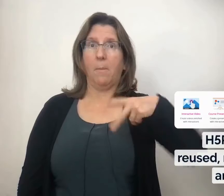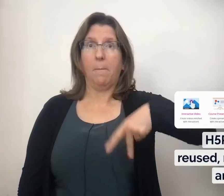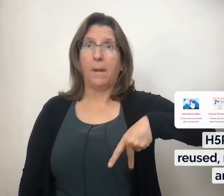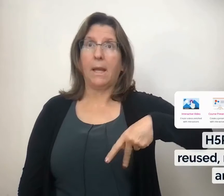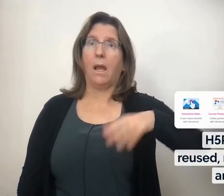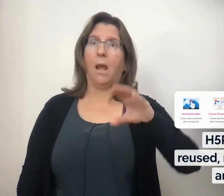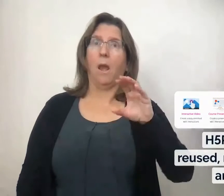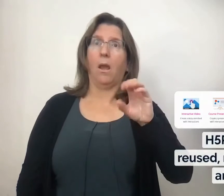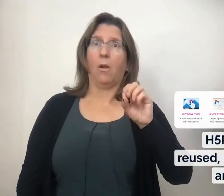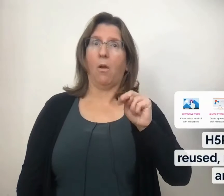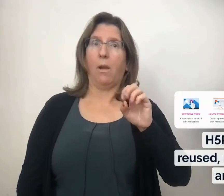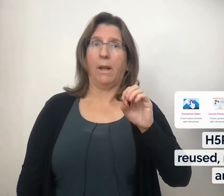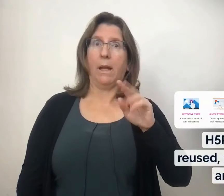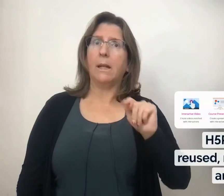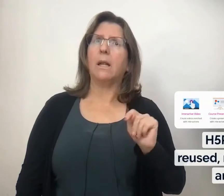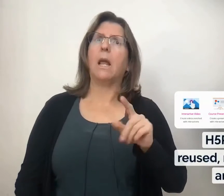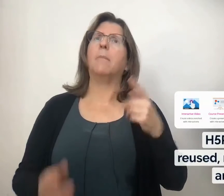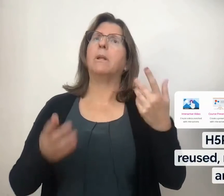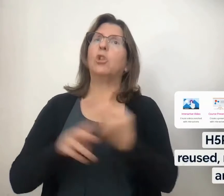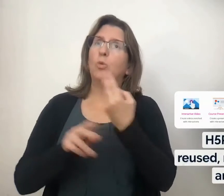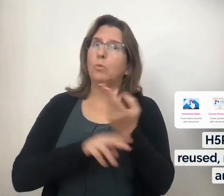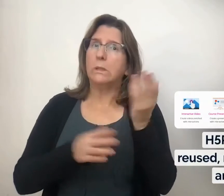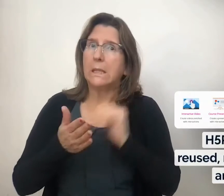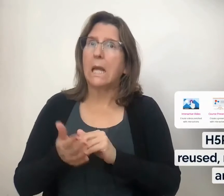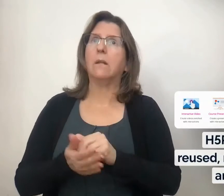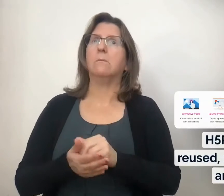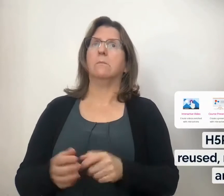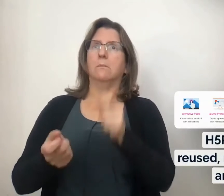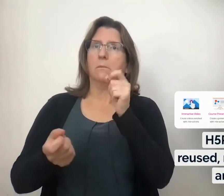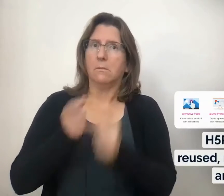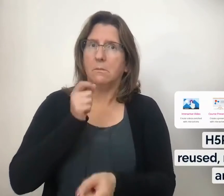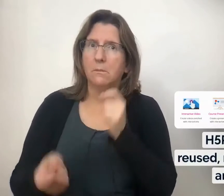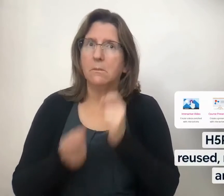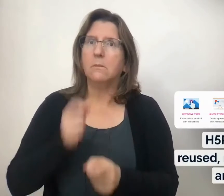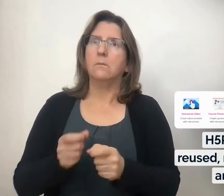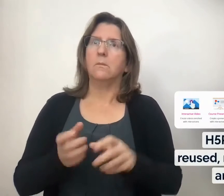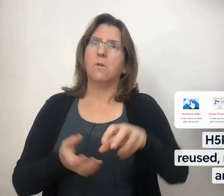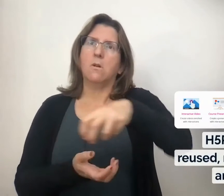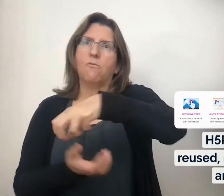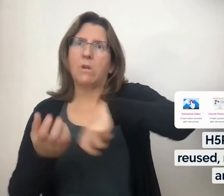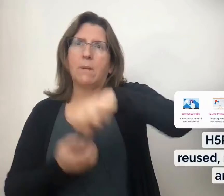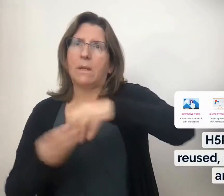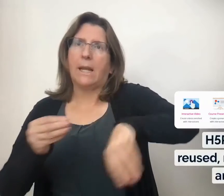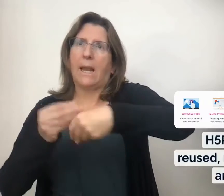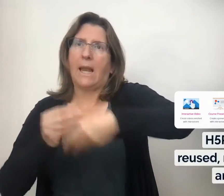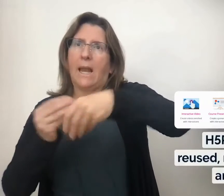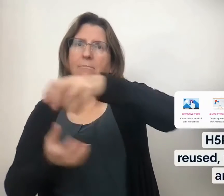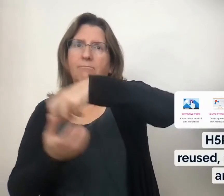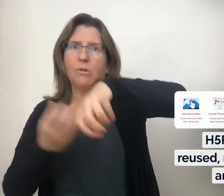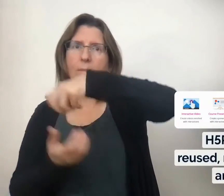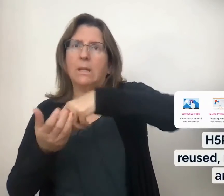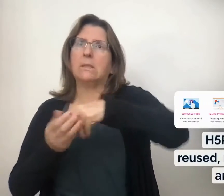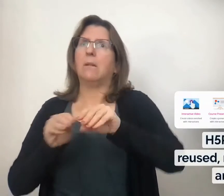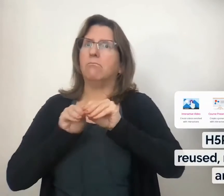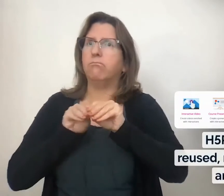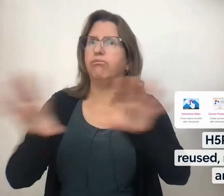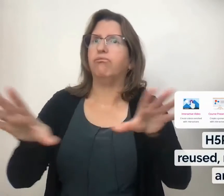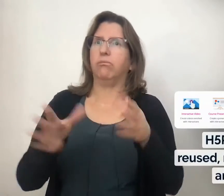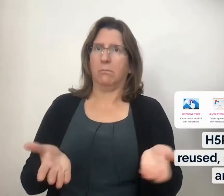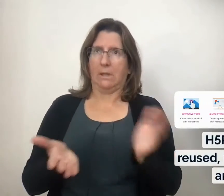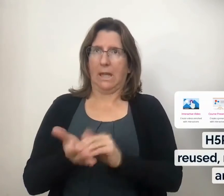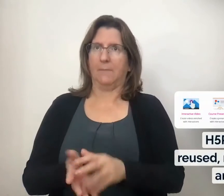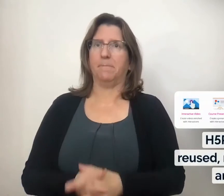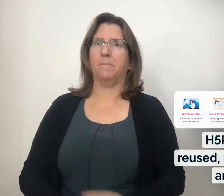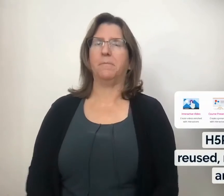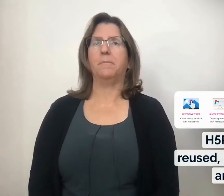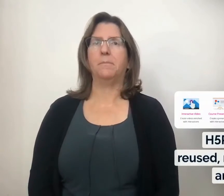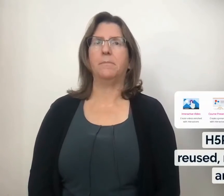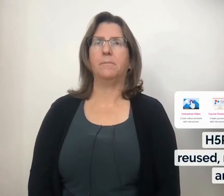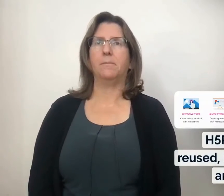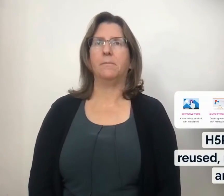Content created in h5p can be reused, revised, remixed and redistributed.